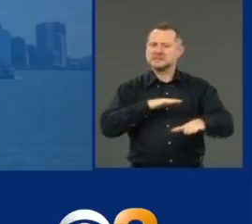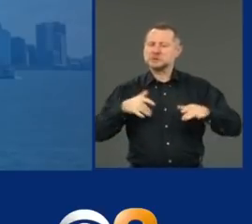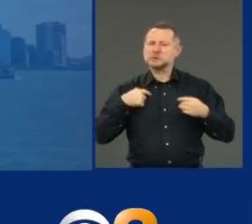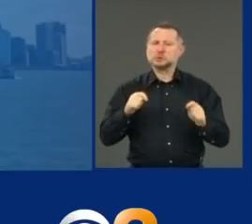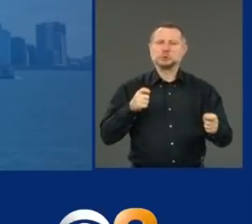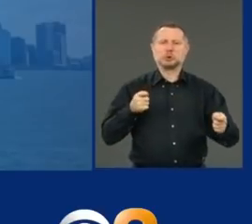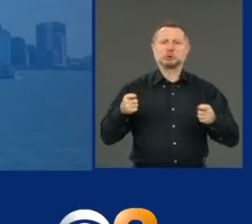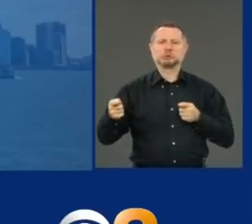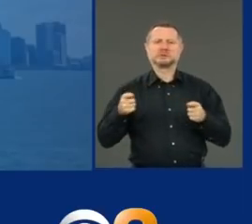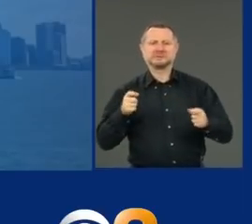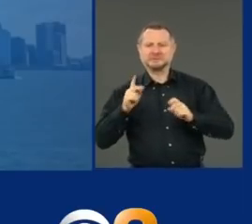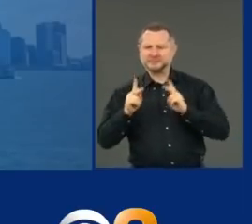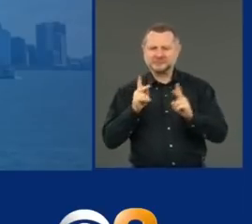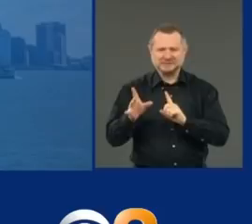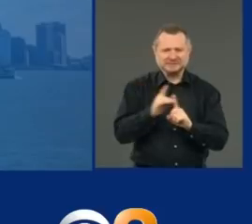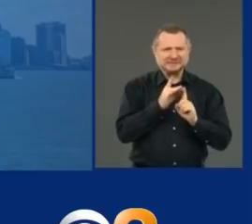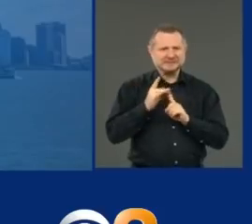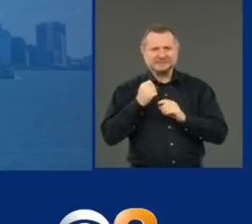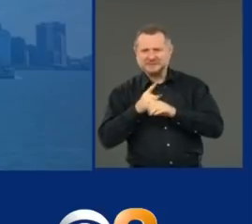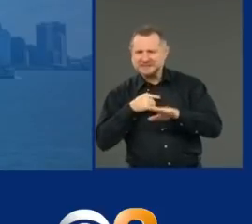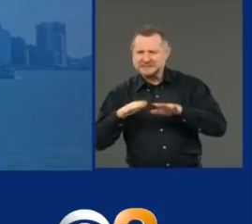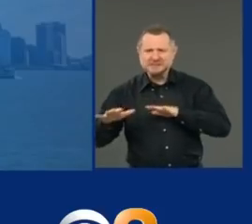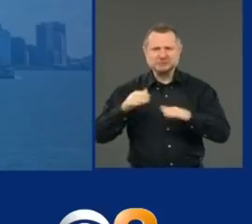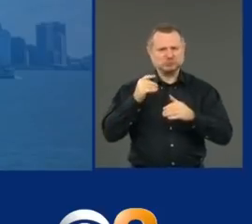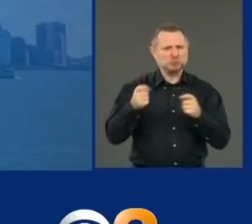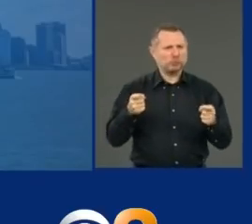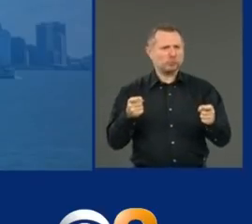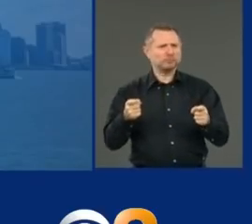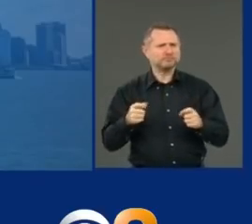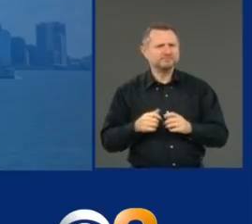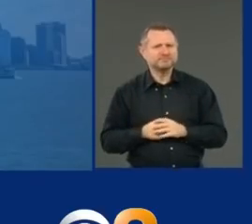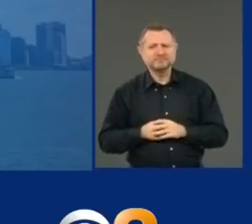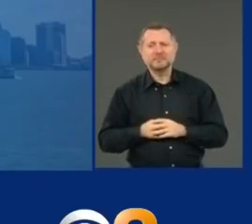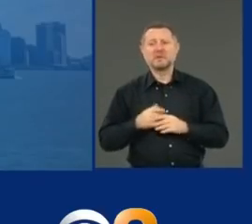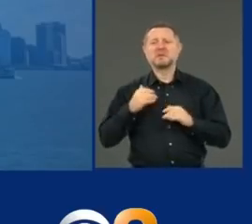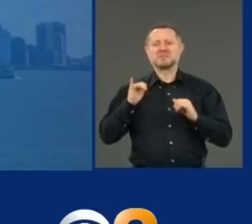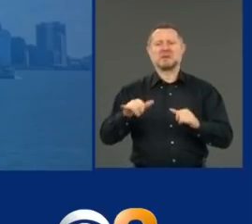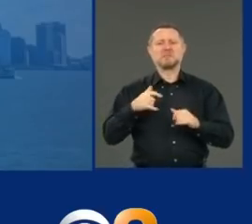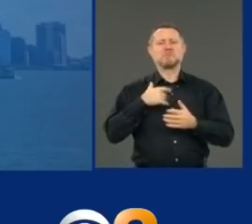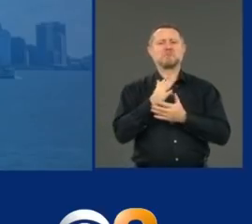RESPONSE. CHAPTER 1 WAS DEALING WITH THE EMERGENCY AND STABILIZING THE